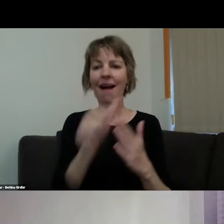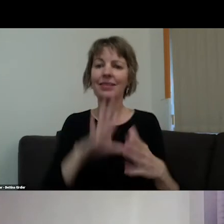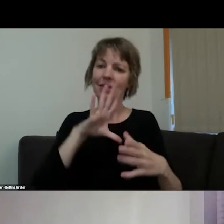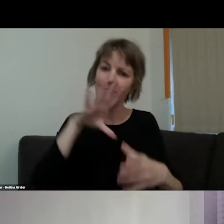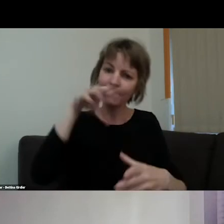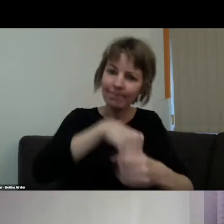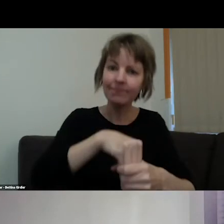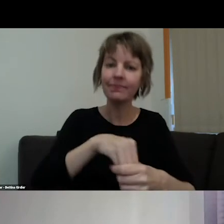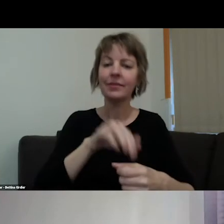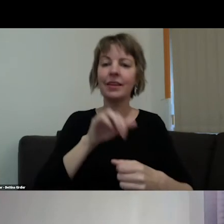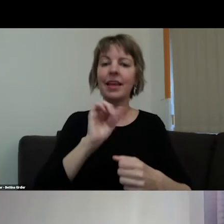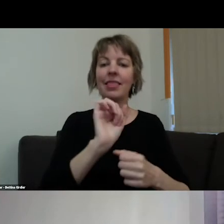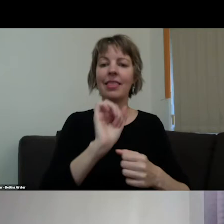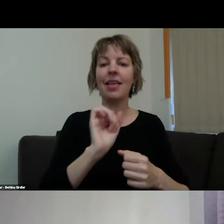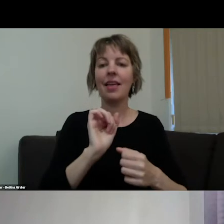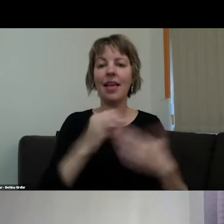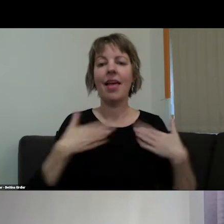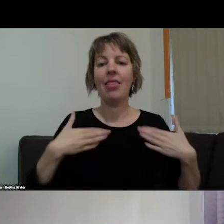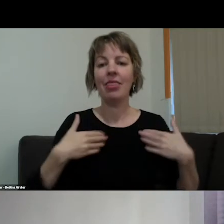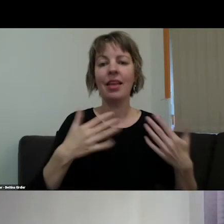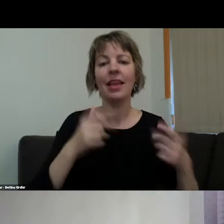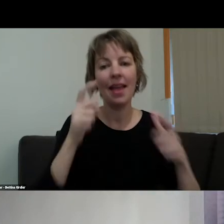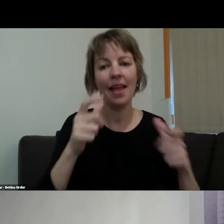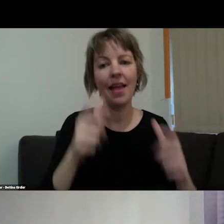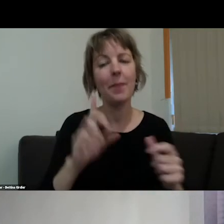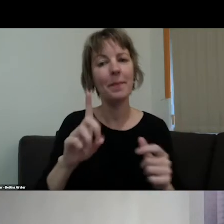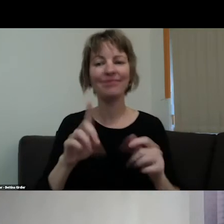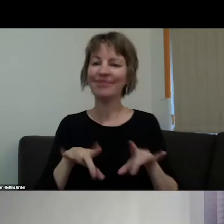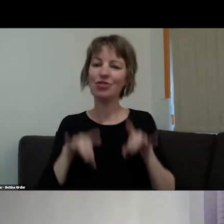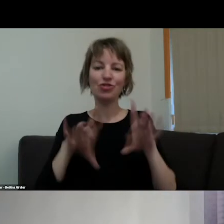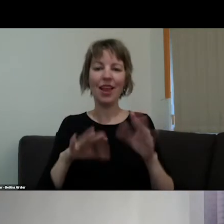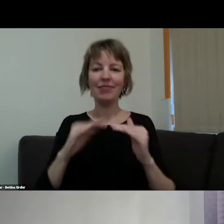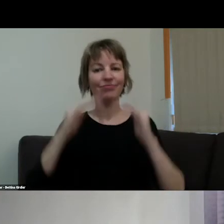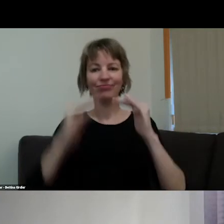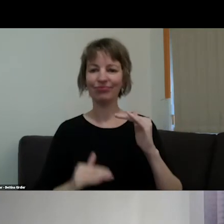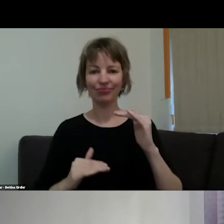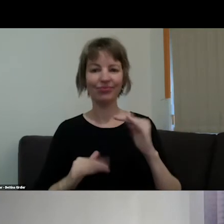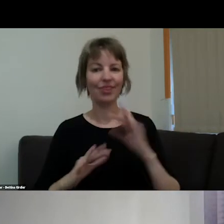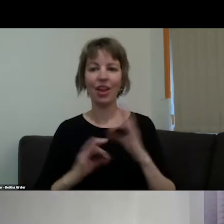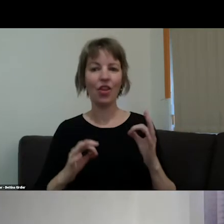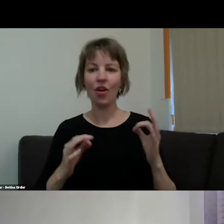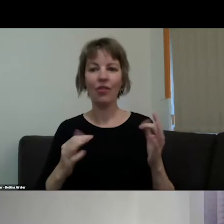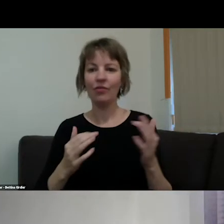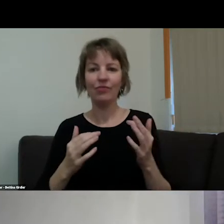against here where we're still babes in the woods, so to speak. Back to you, Rebecca.